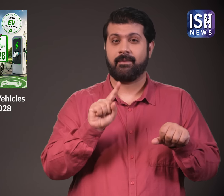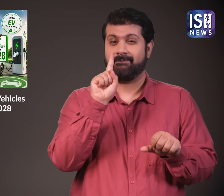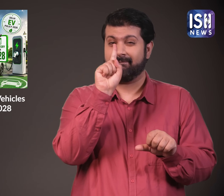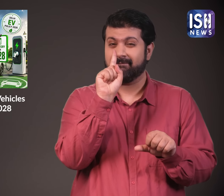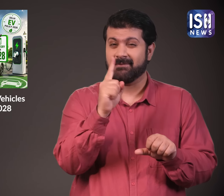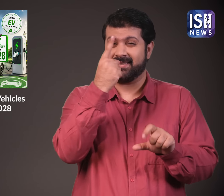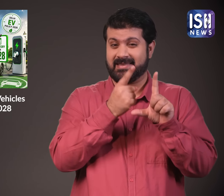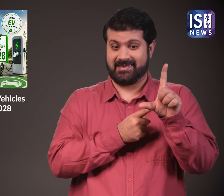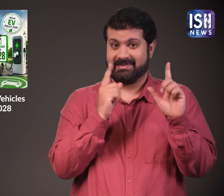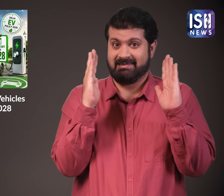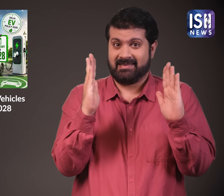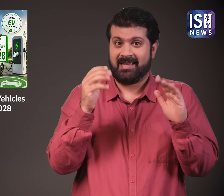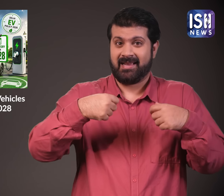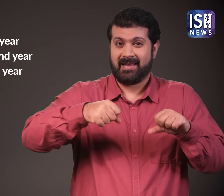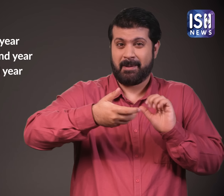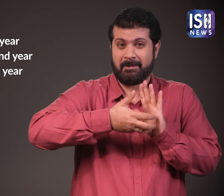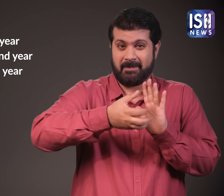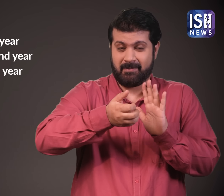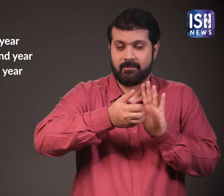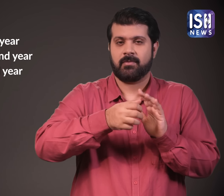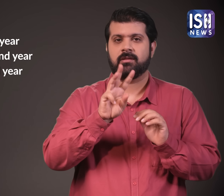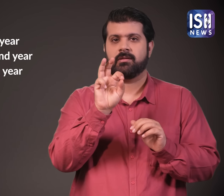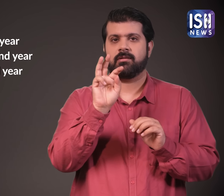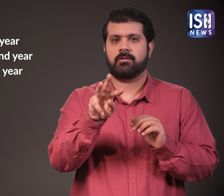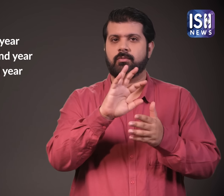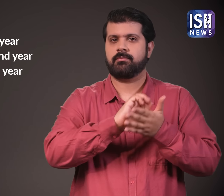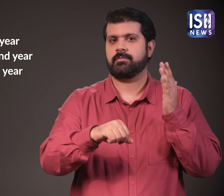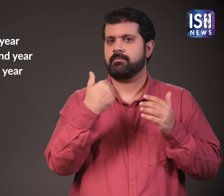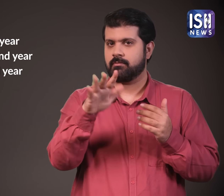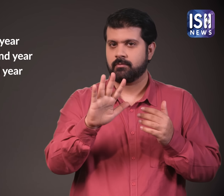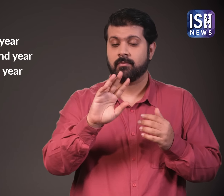Up to ₹30,000 in the first year.